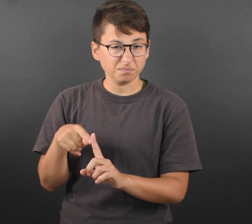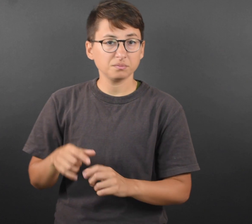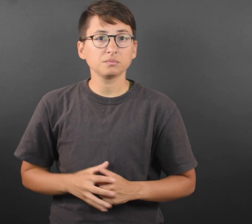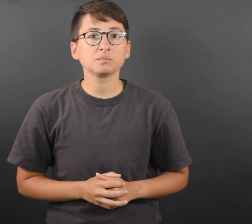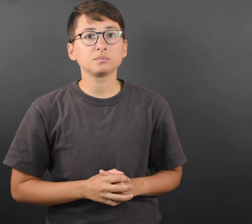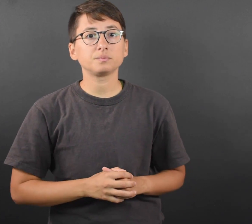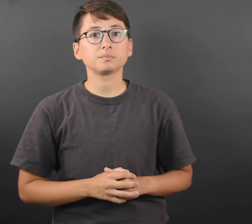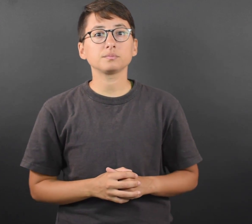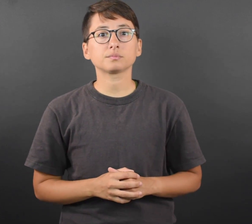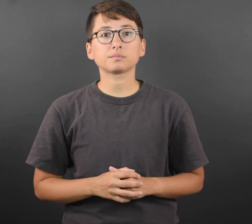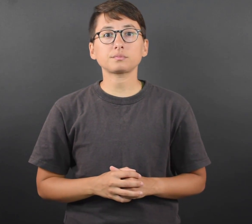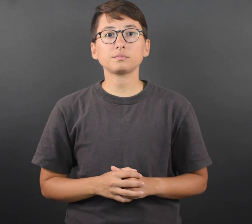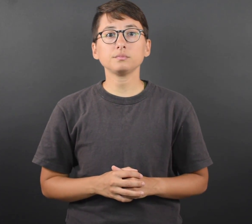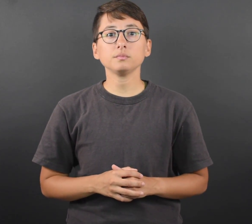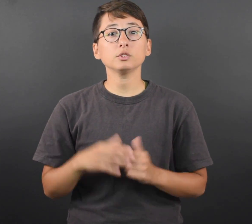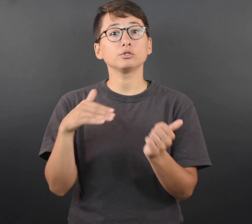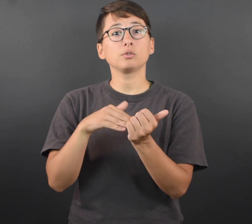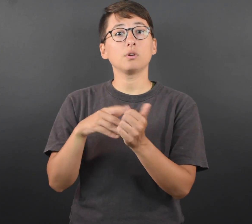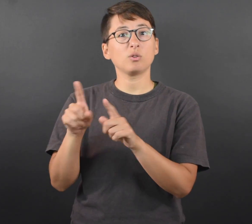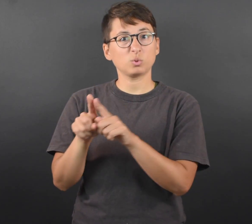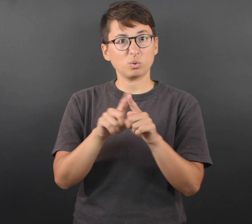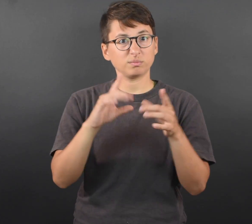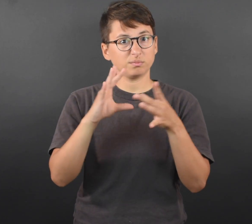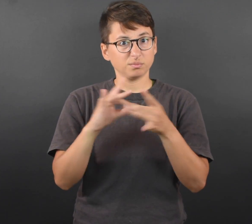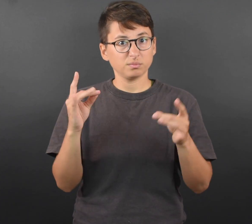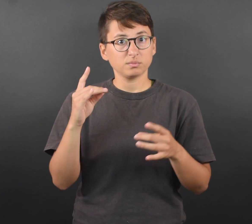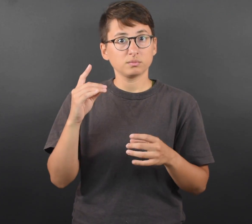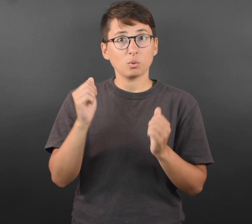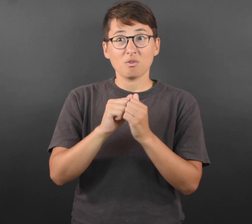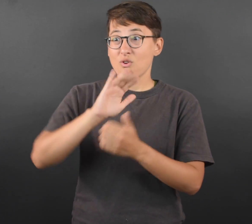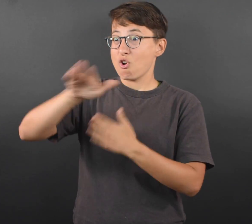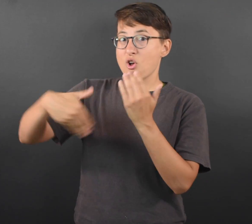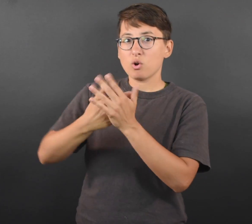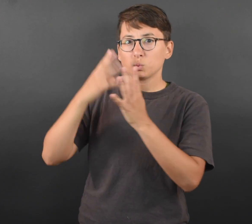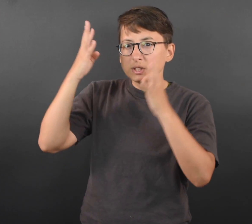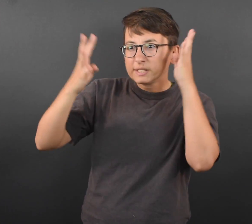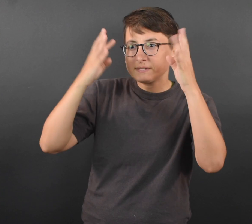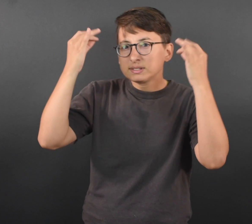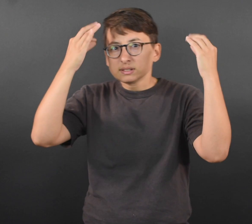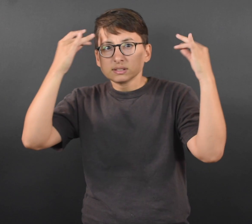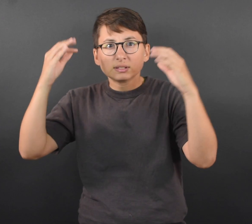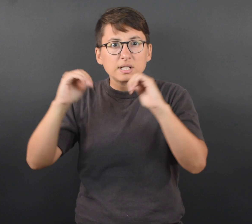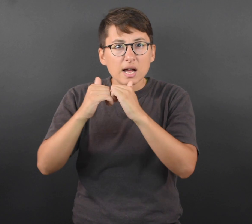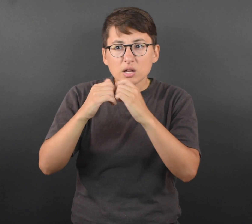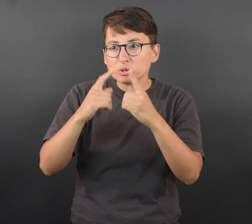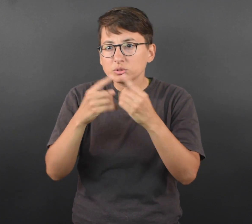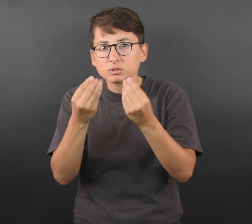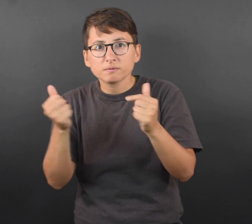"With all this creative thinking being brought to bear on long-COVID, somebody is going to come